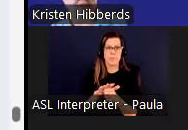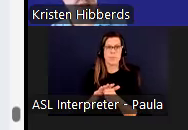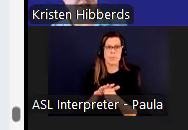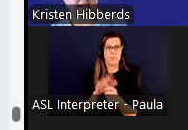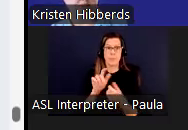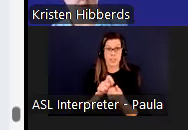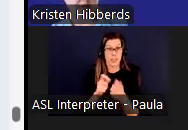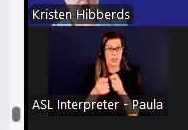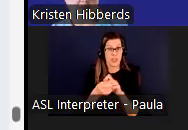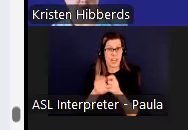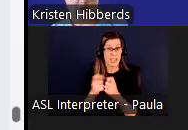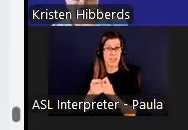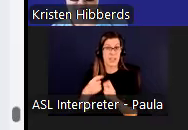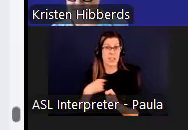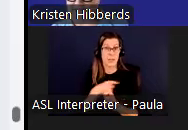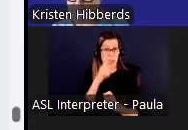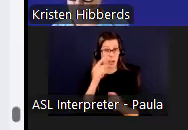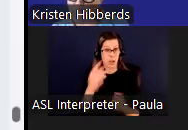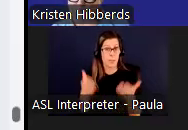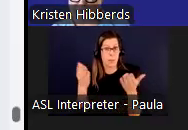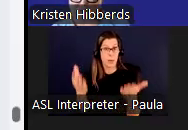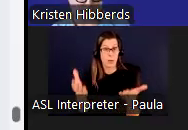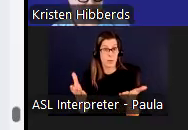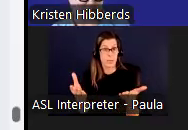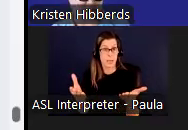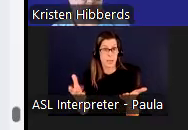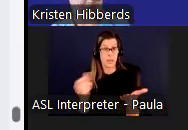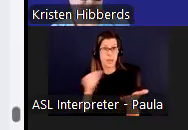weren't in your agenda was the removal of three,